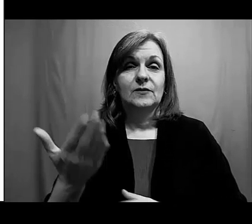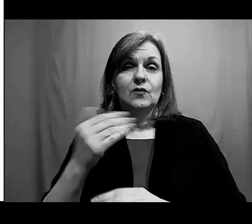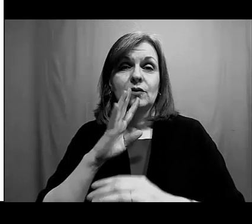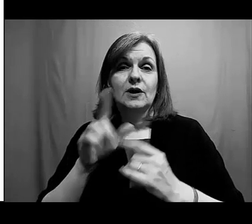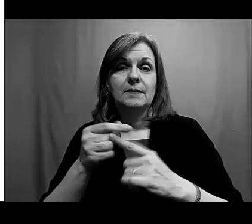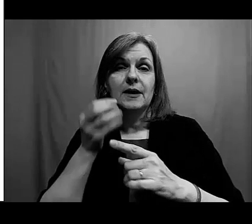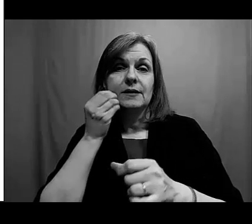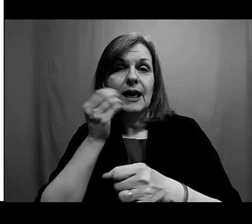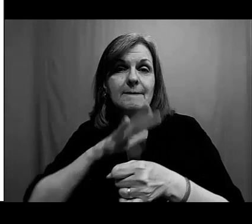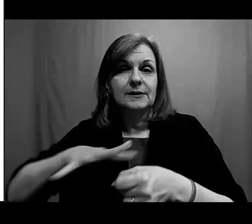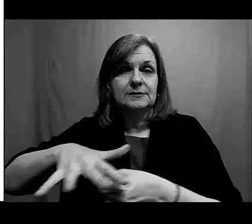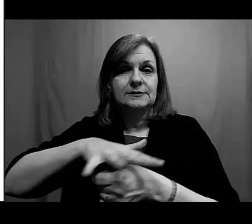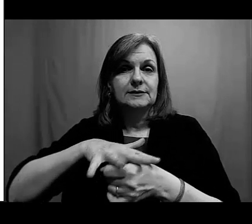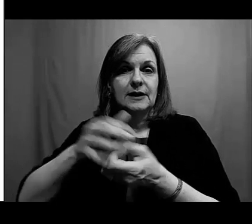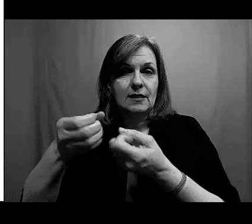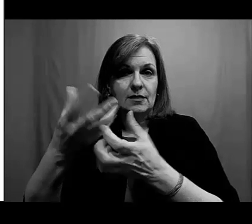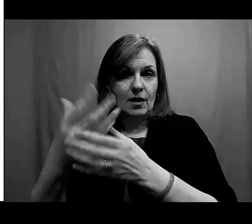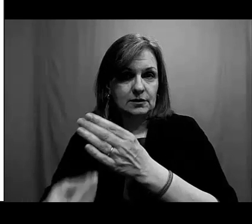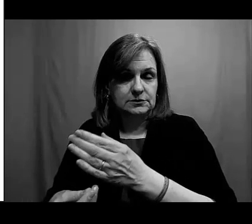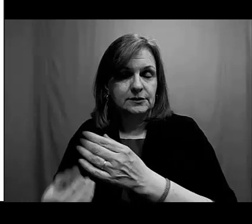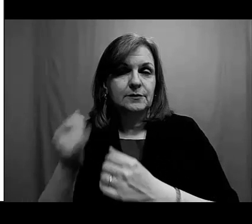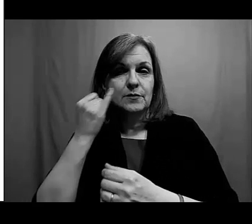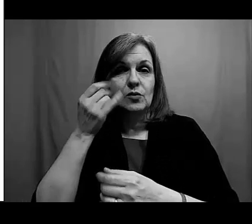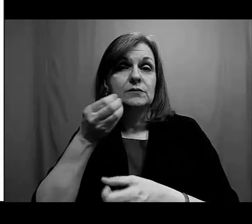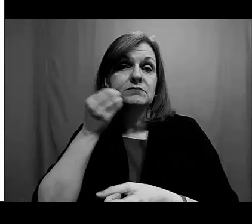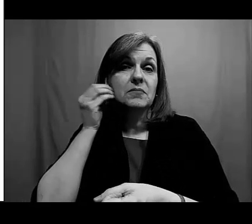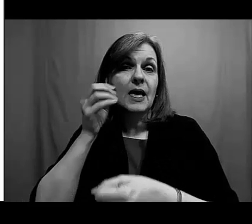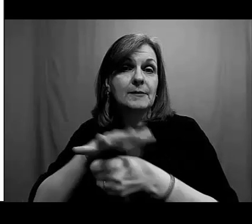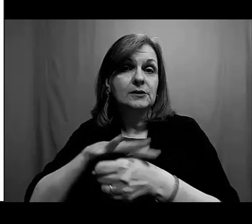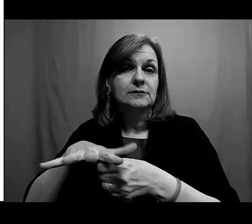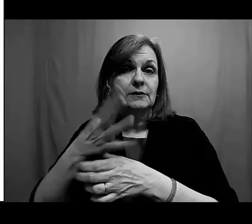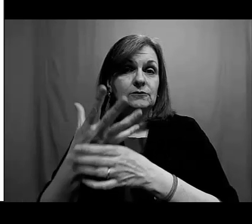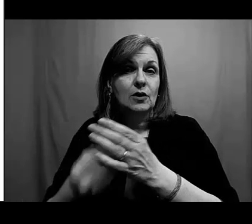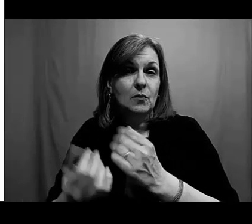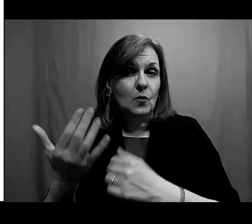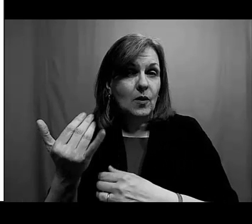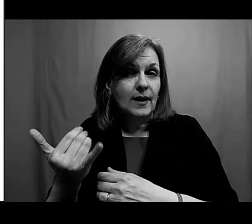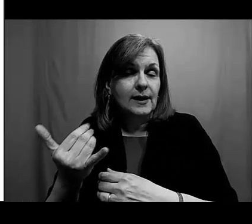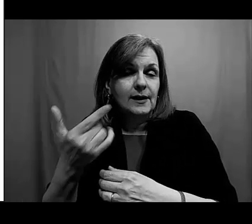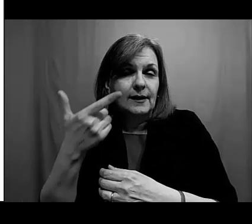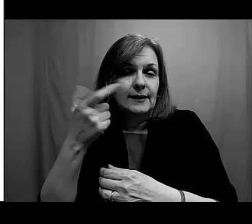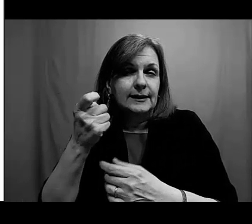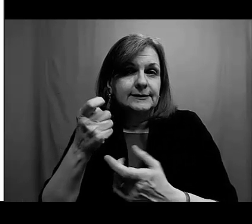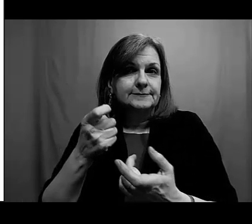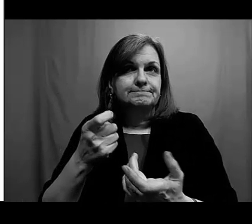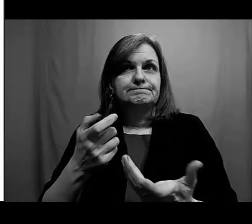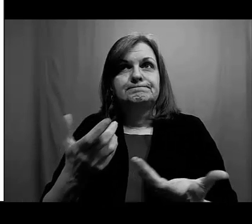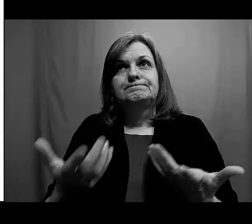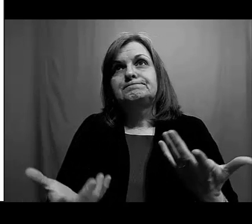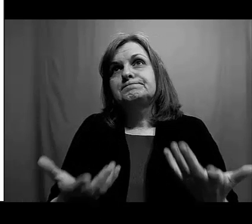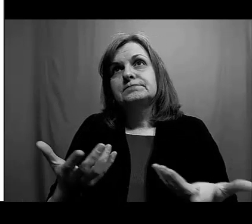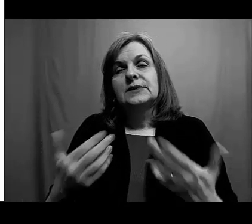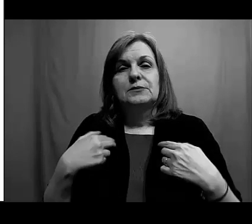we talked about habitat loss if we had a habitat that is lost because of changes in